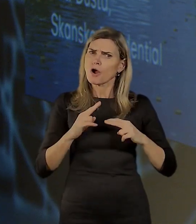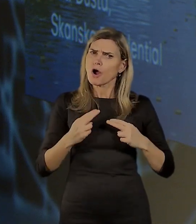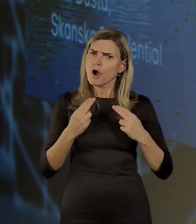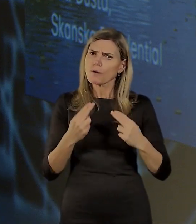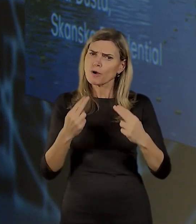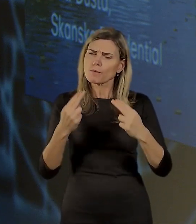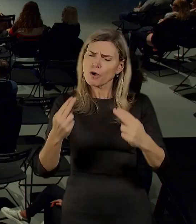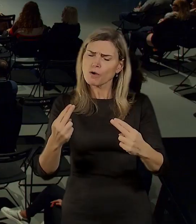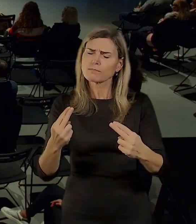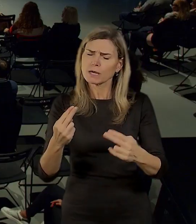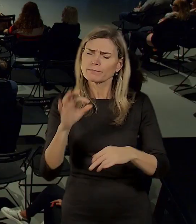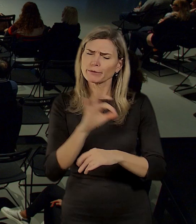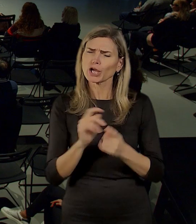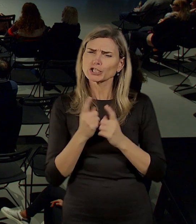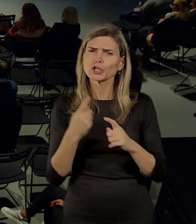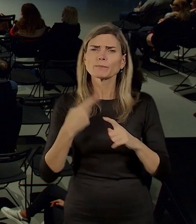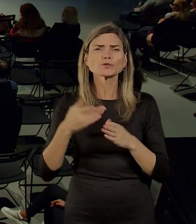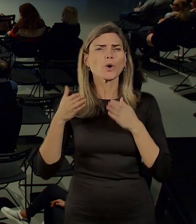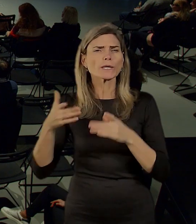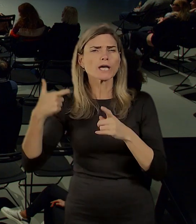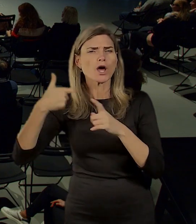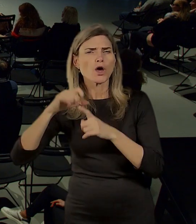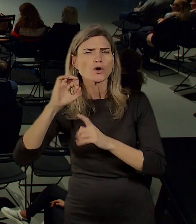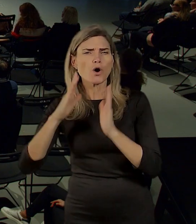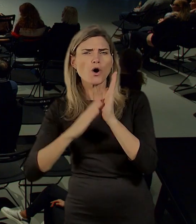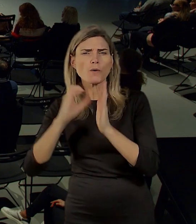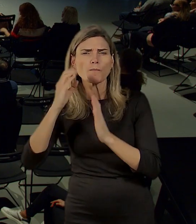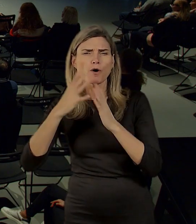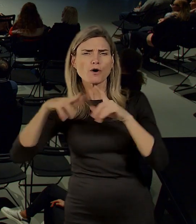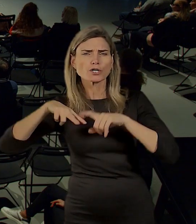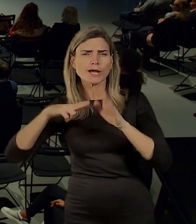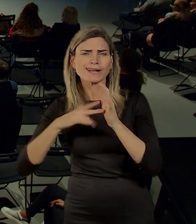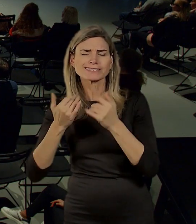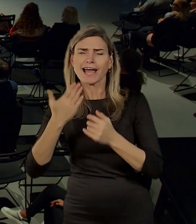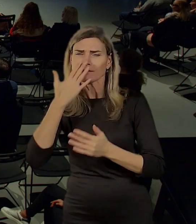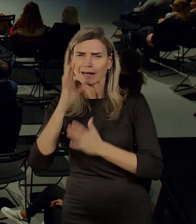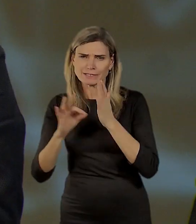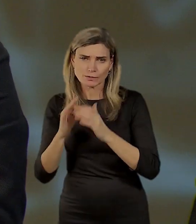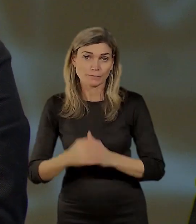was the issued zoning decision confirmed last year, specifically for the Komořan bypass and connection